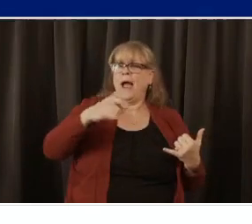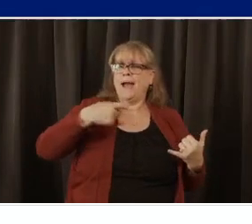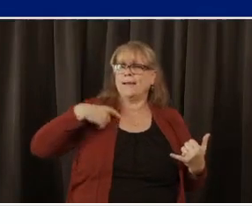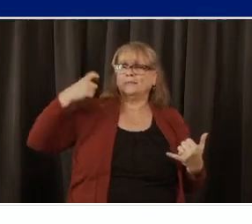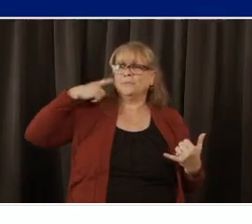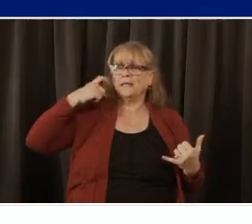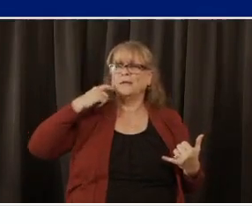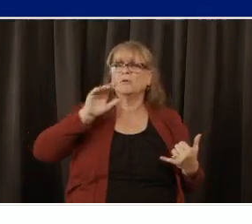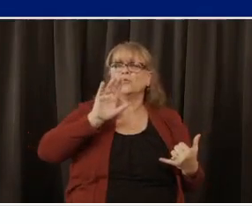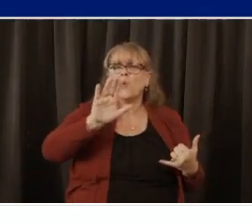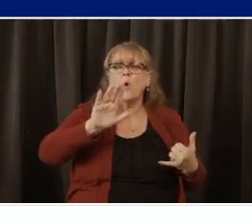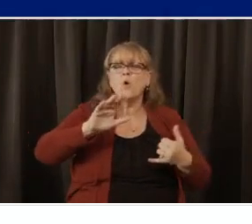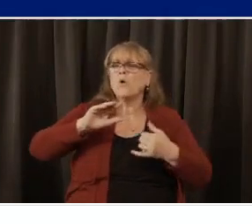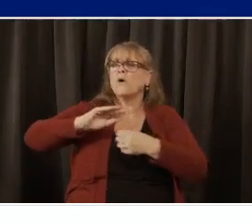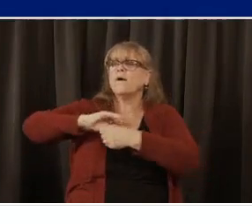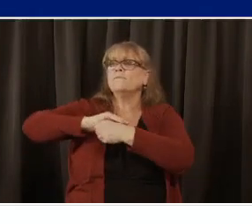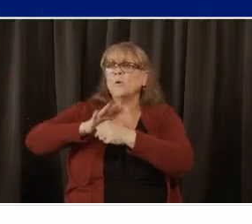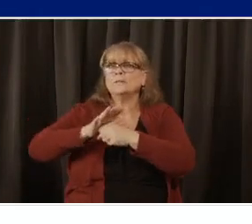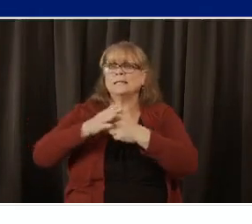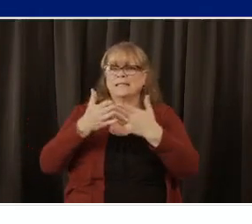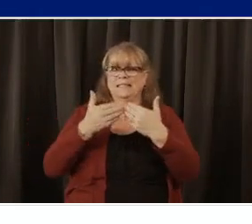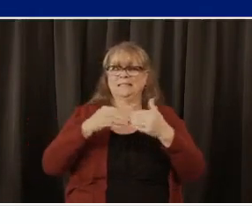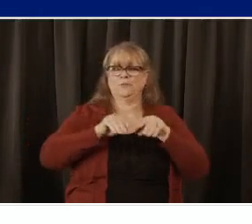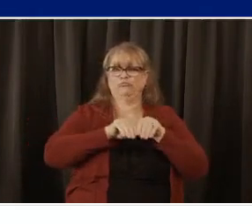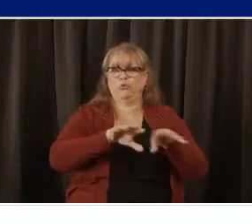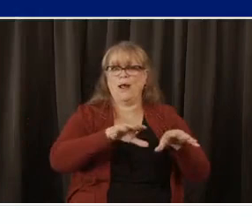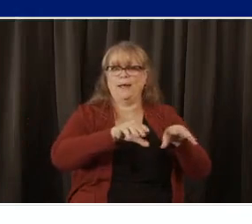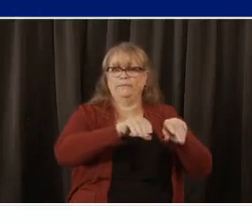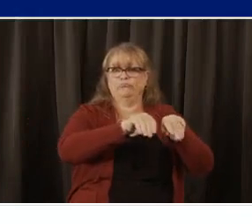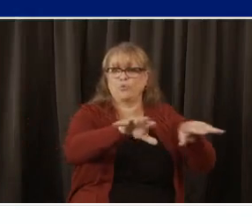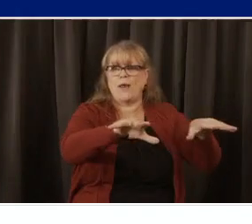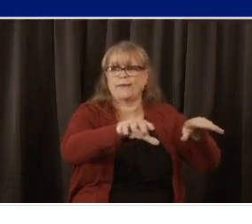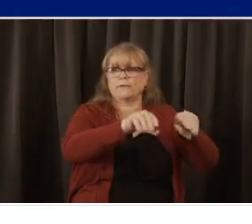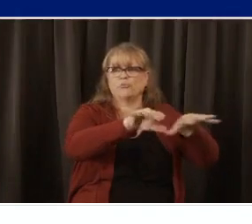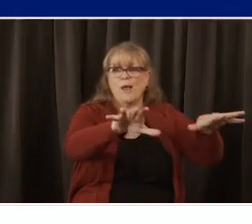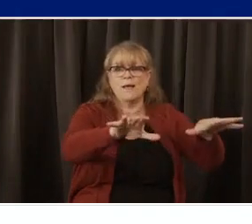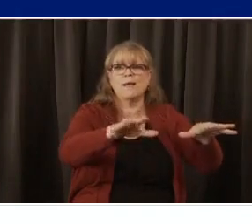So this figure shows you our daily case counts in Colorado and those gray vertical bars and